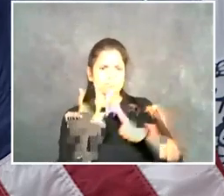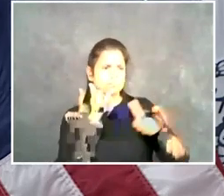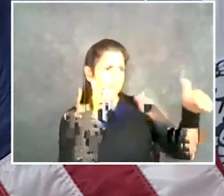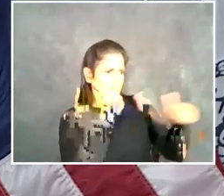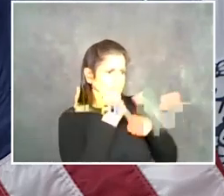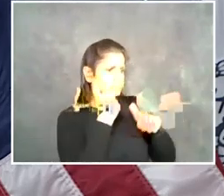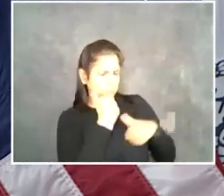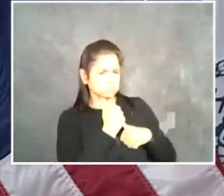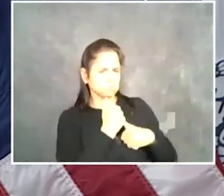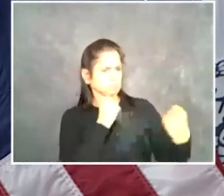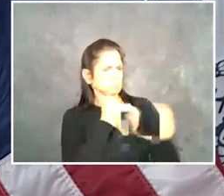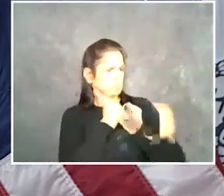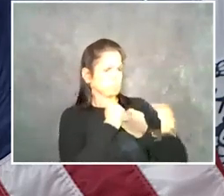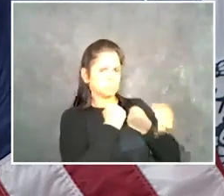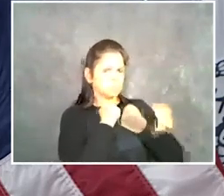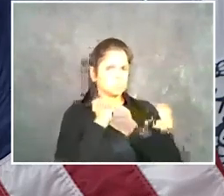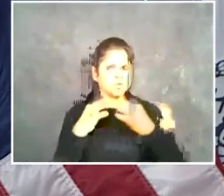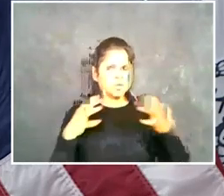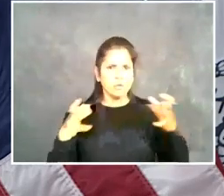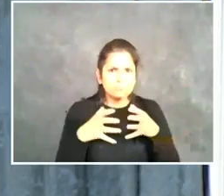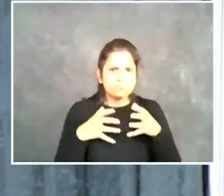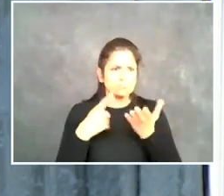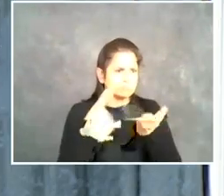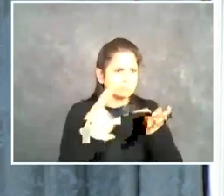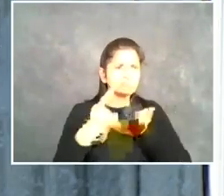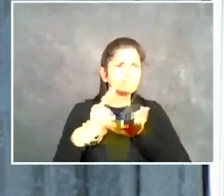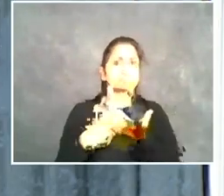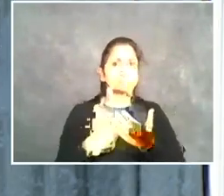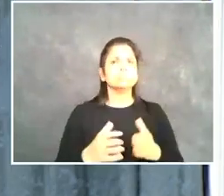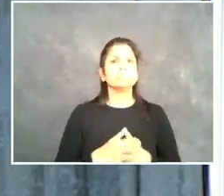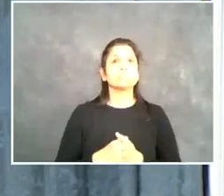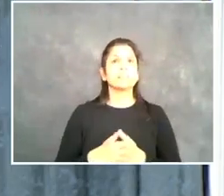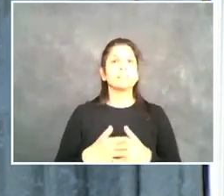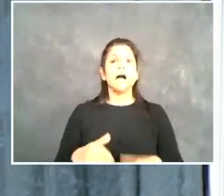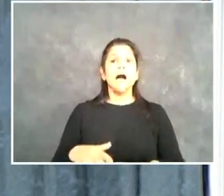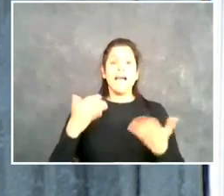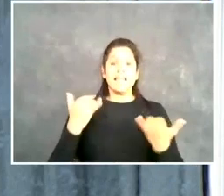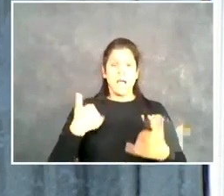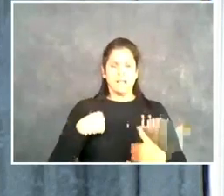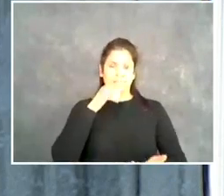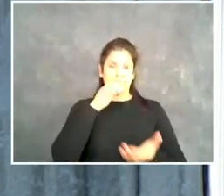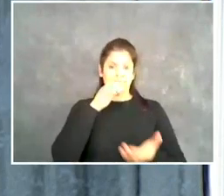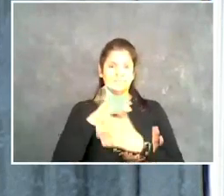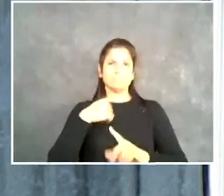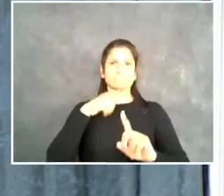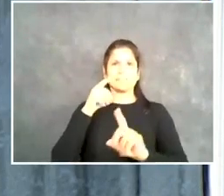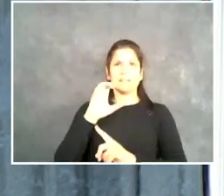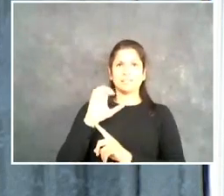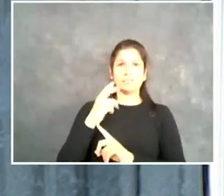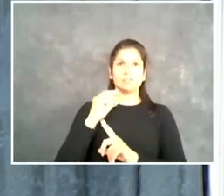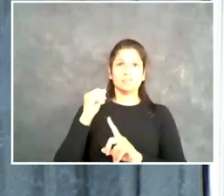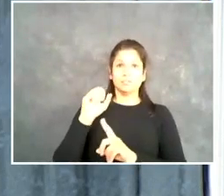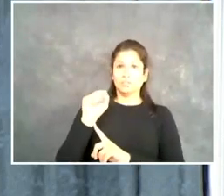SAYING I KNOW WHO WILL GET THE JOB DONE AND SHE WILL GET THE